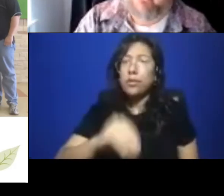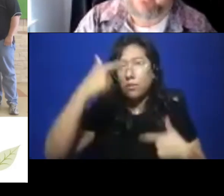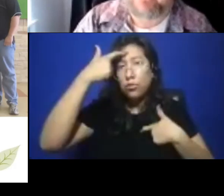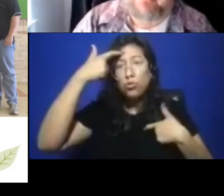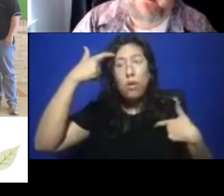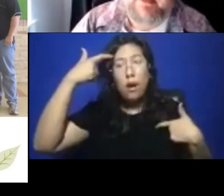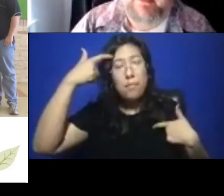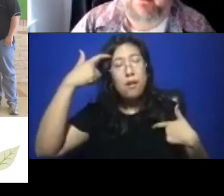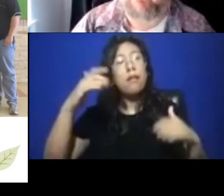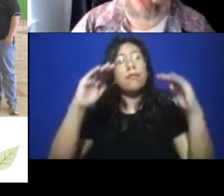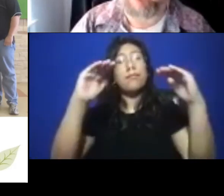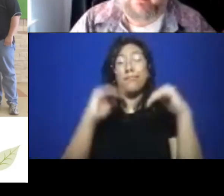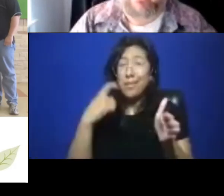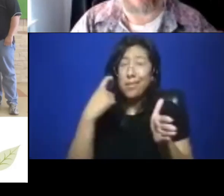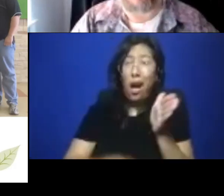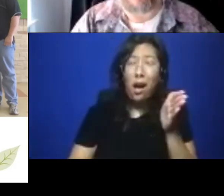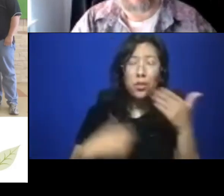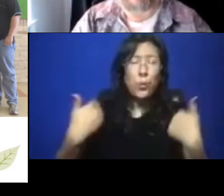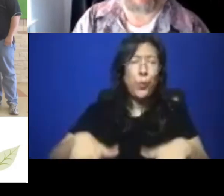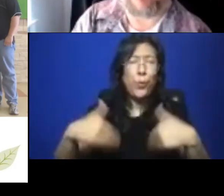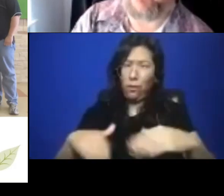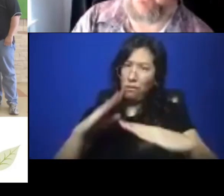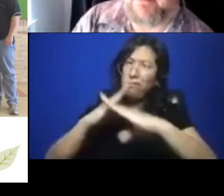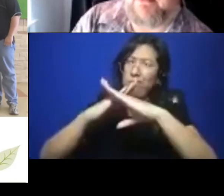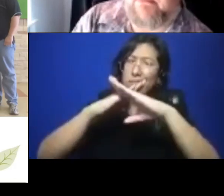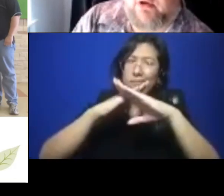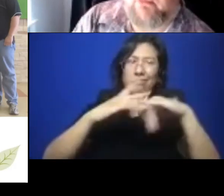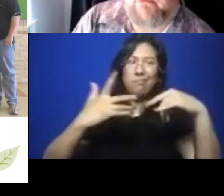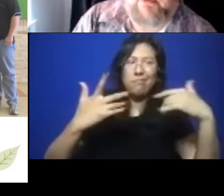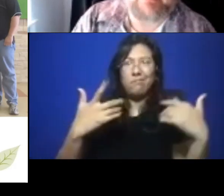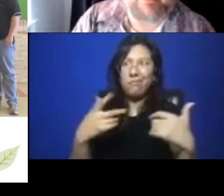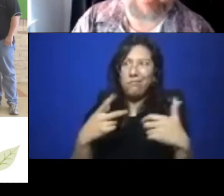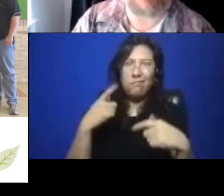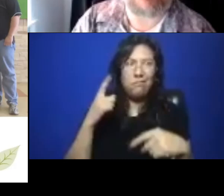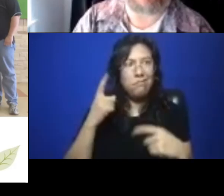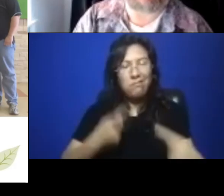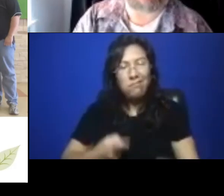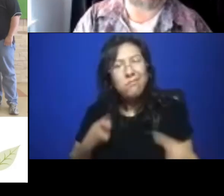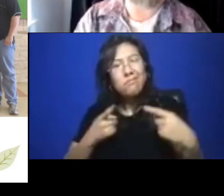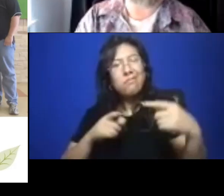Cost can be an area that could be difficult for folks to accessing care.